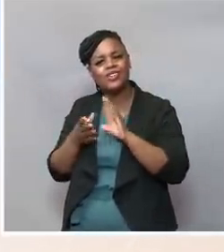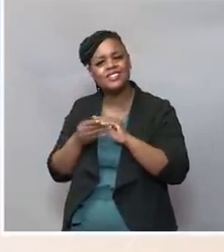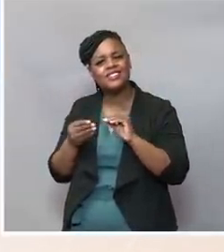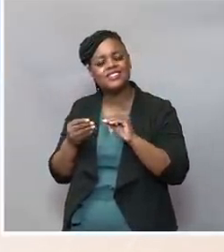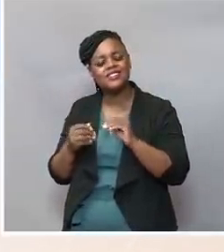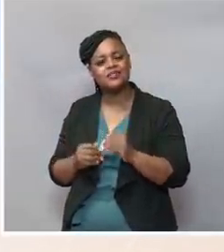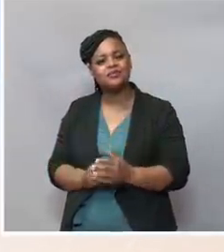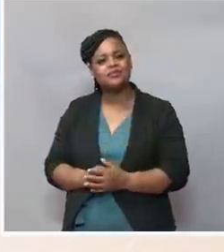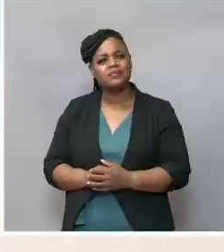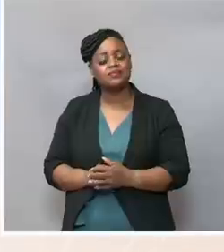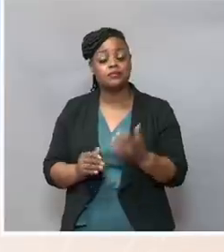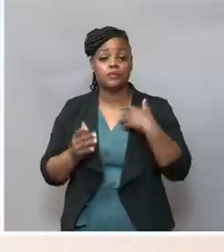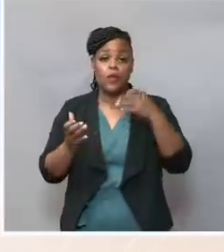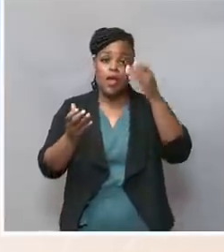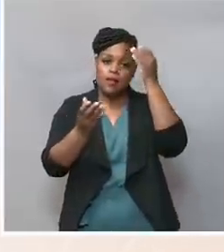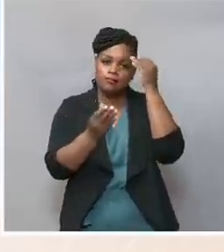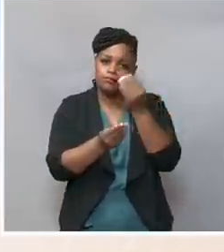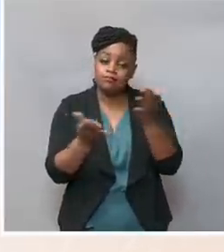is that of a freedom seeker here